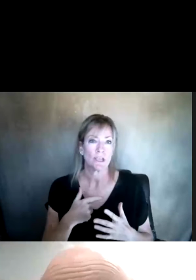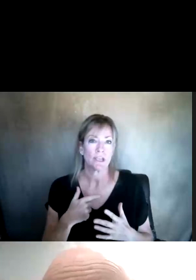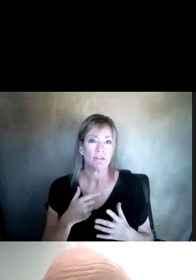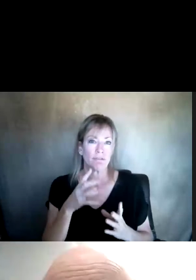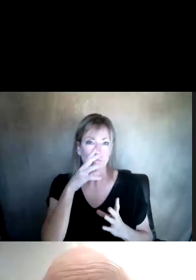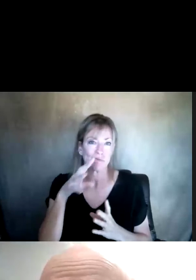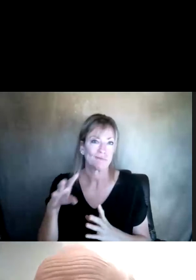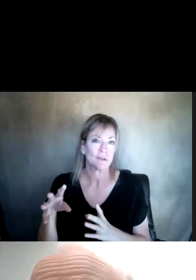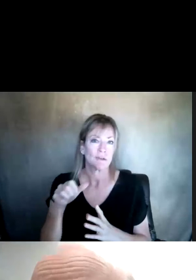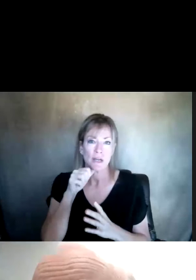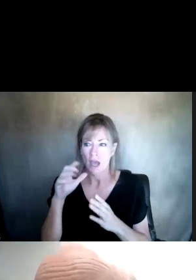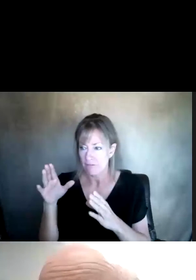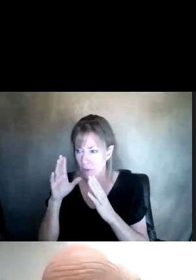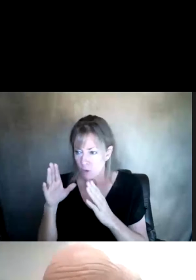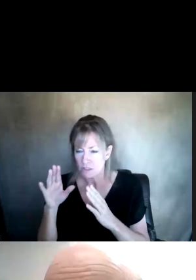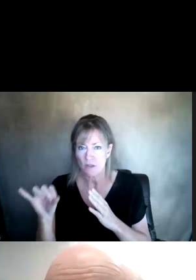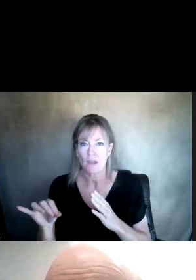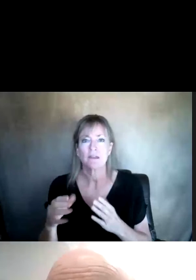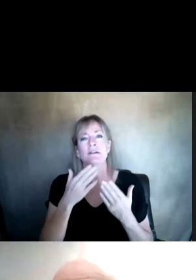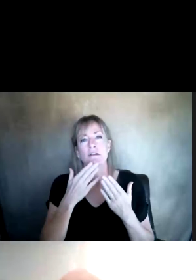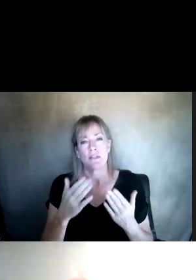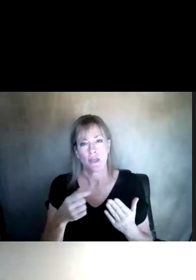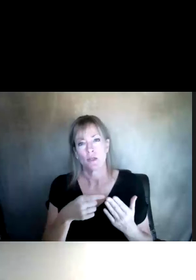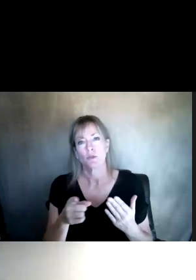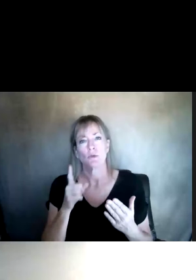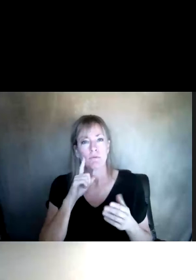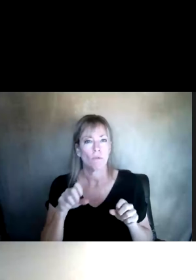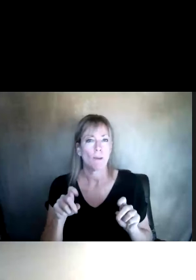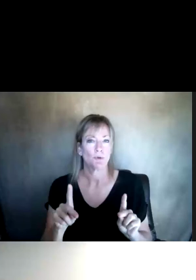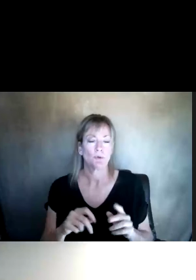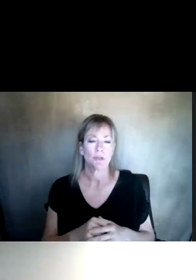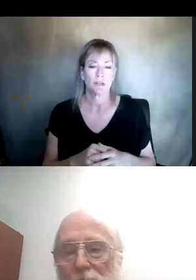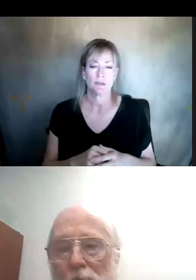FOCUSSED A GREAT DEAL. THANK YOU FOR THE OPPORTUNITY, DAVID.